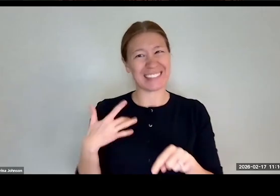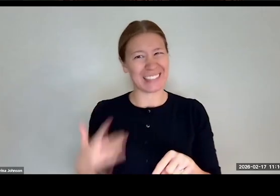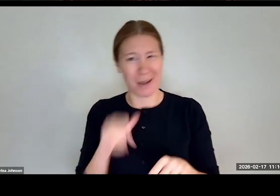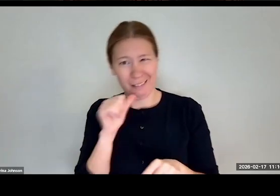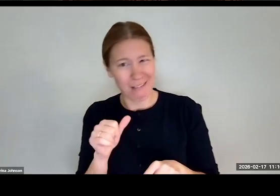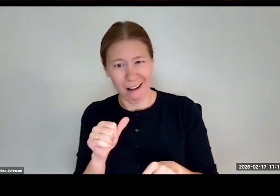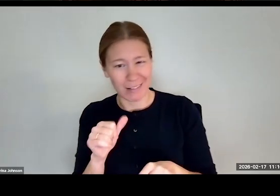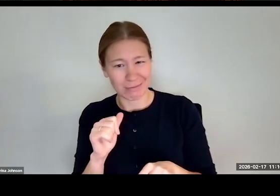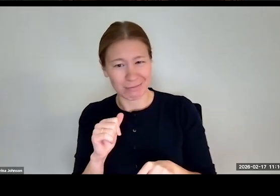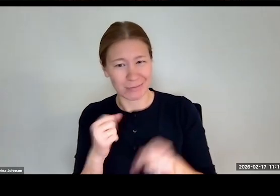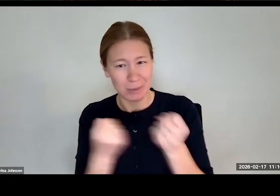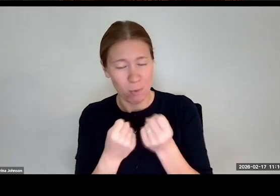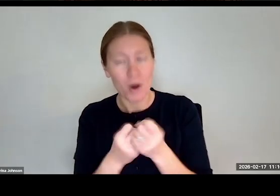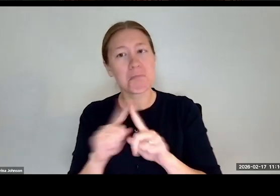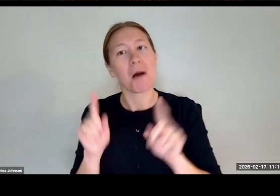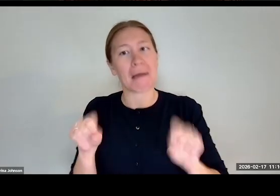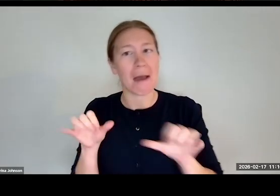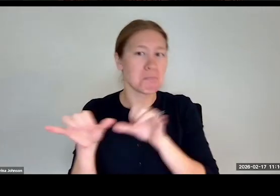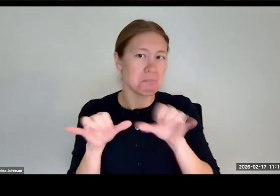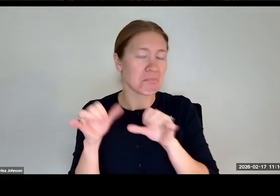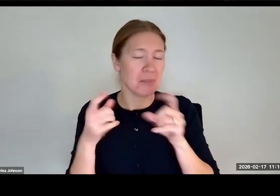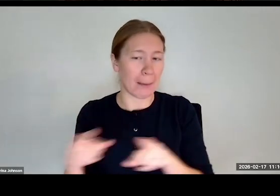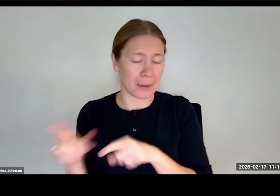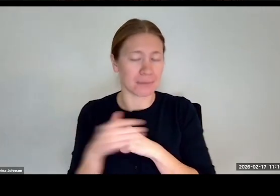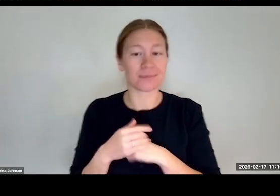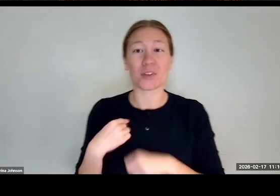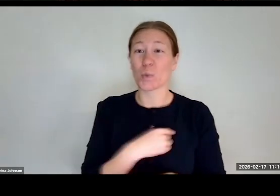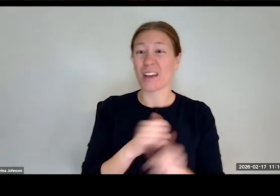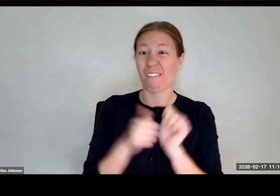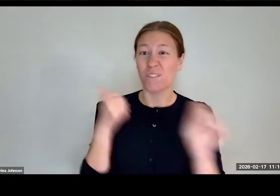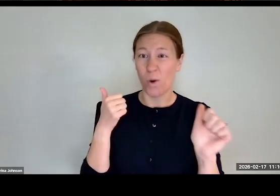to recommend is that you avoid placing text on top of those background images